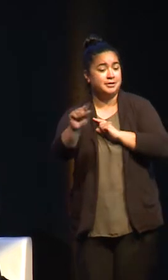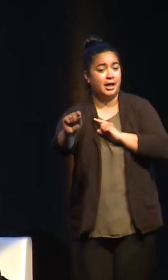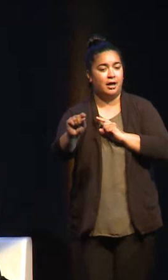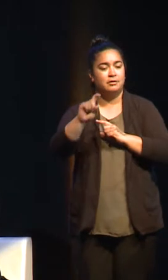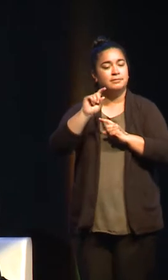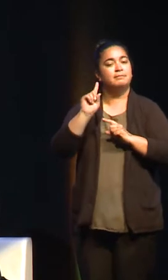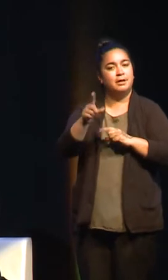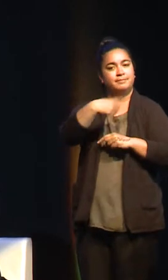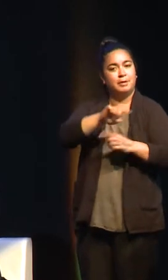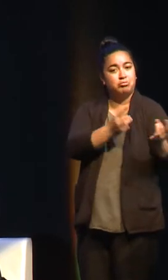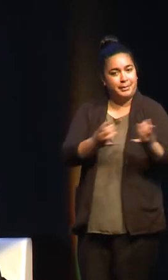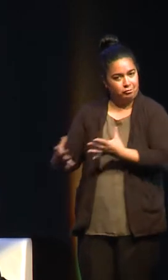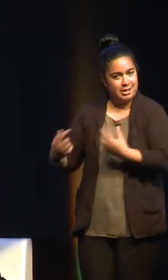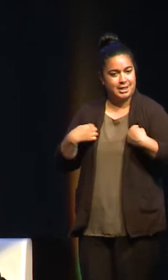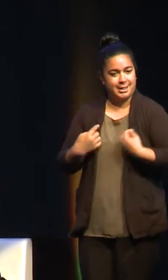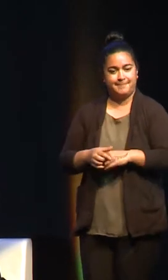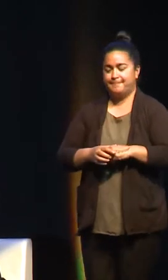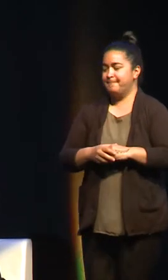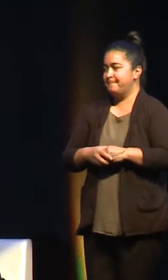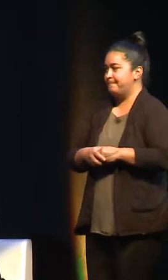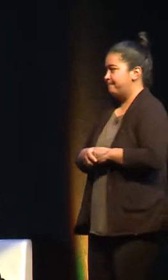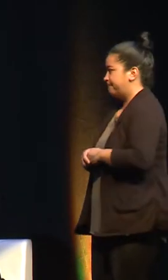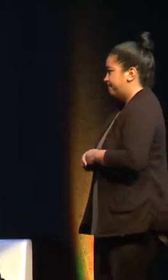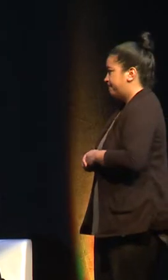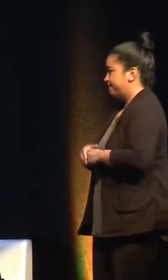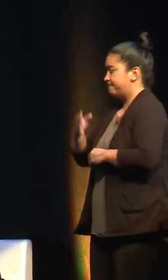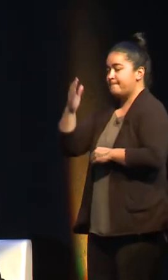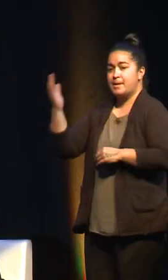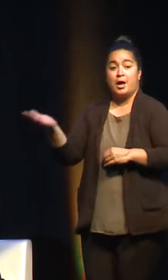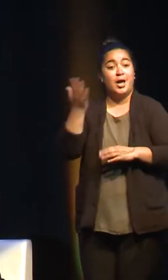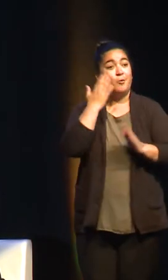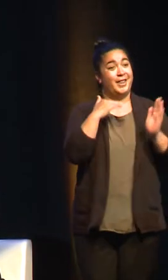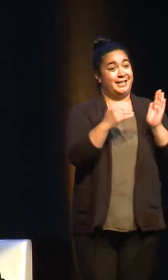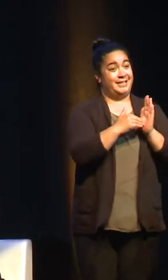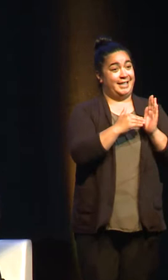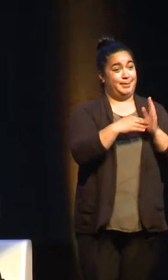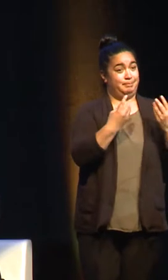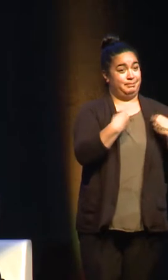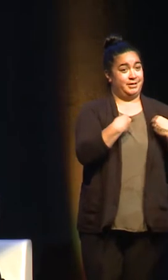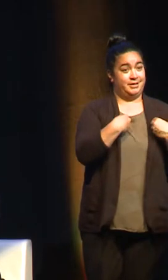Minister Shaw: When Z bought flick I was you know reading some of the business pages and